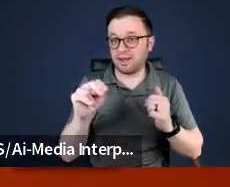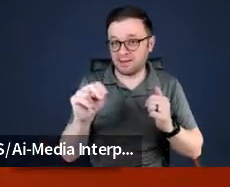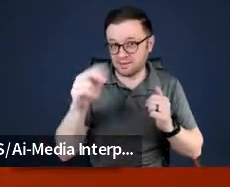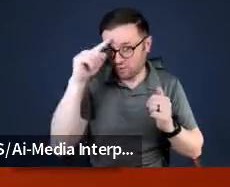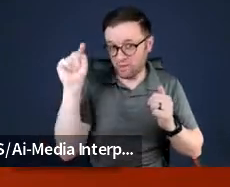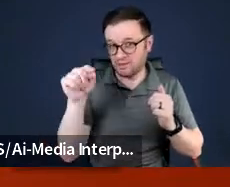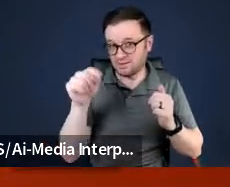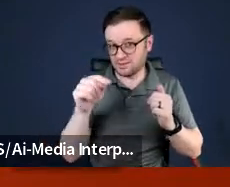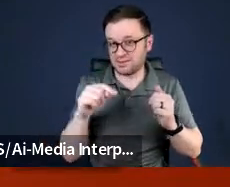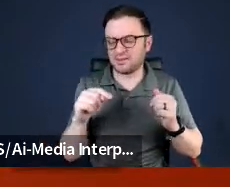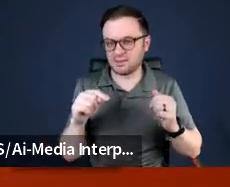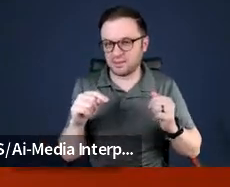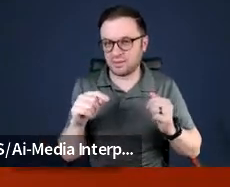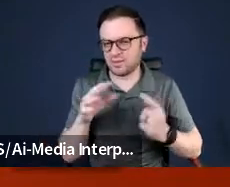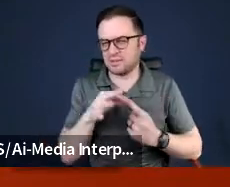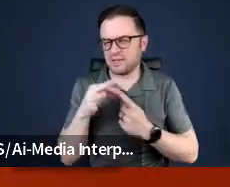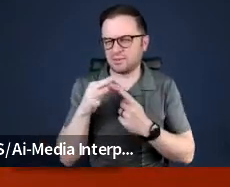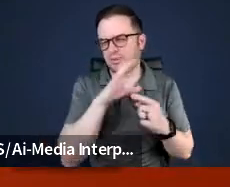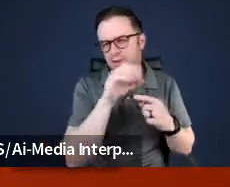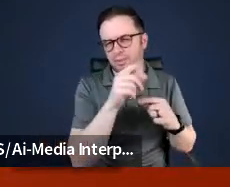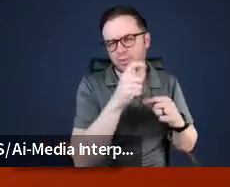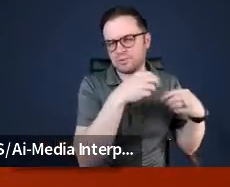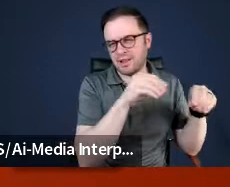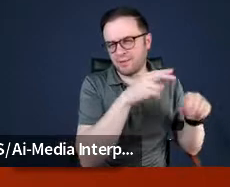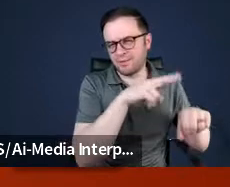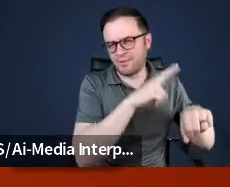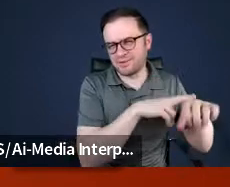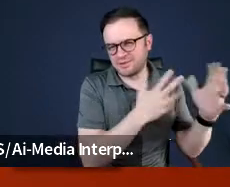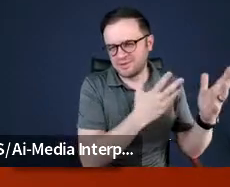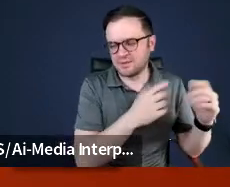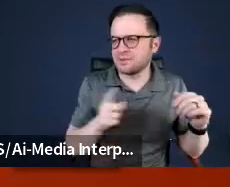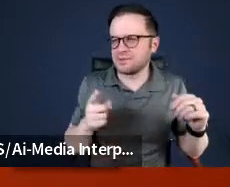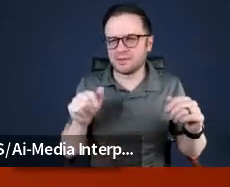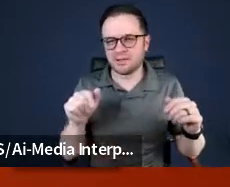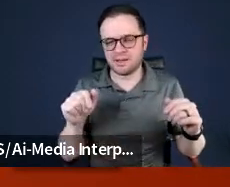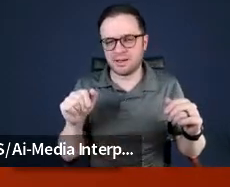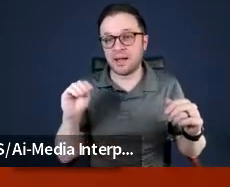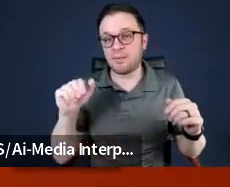who is recommending plug-ins.